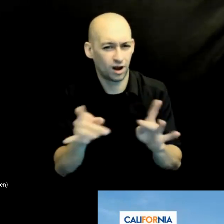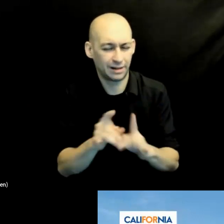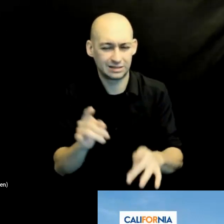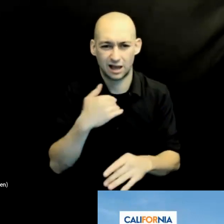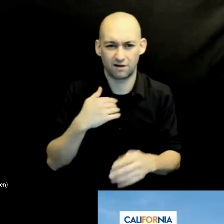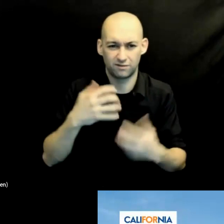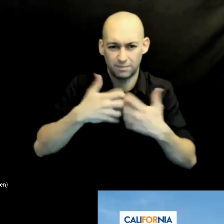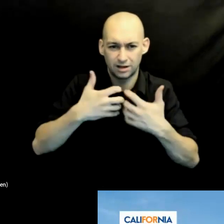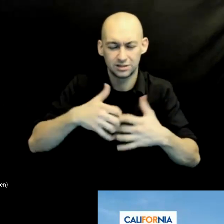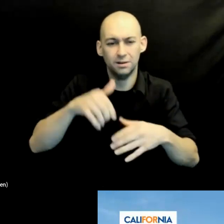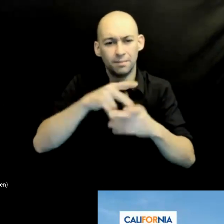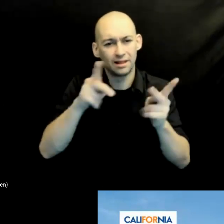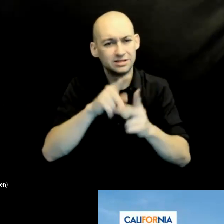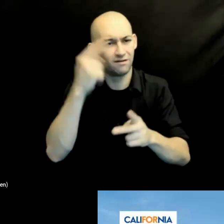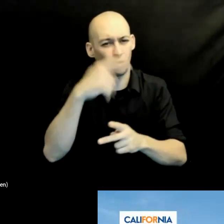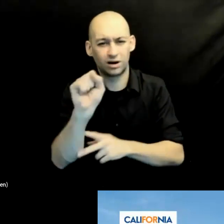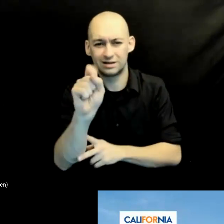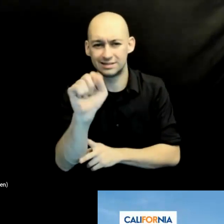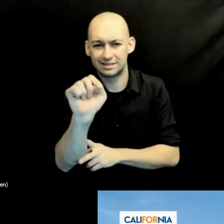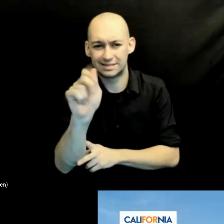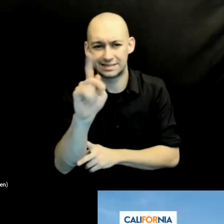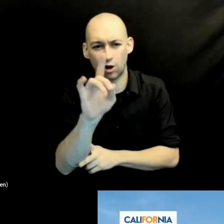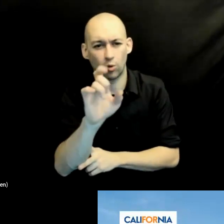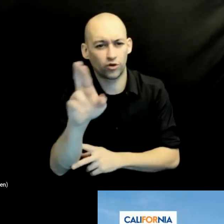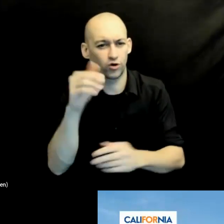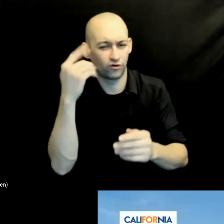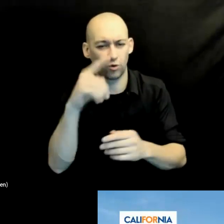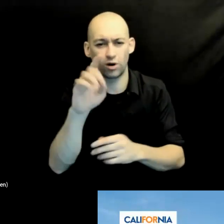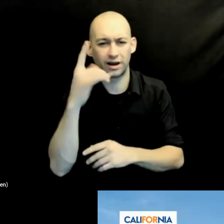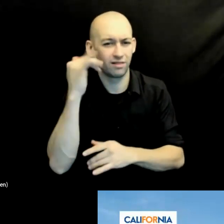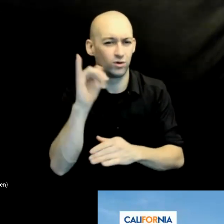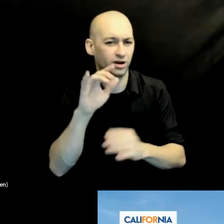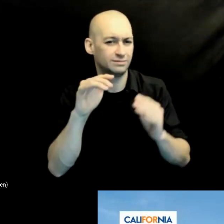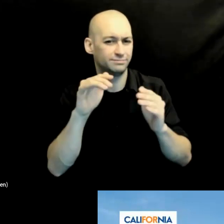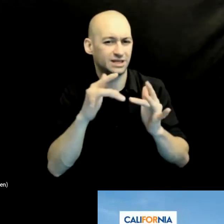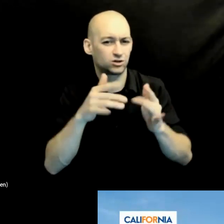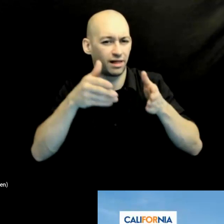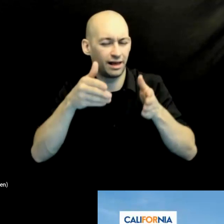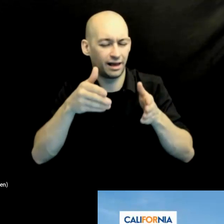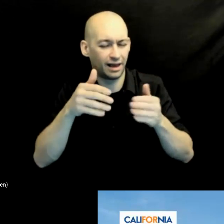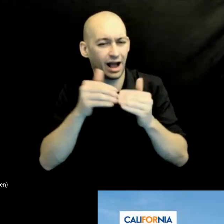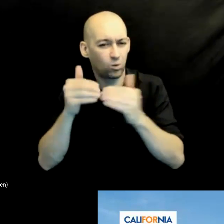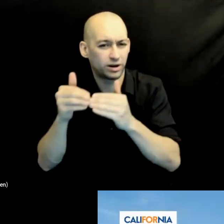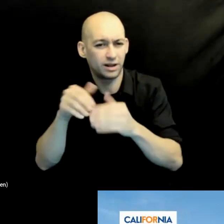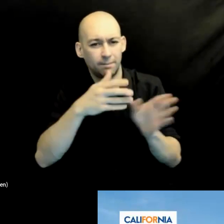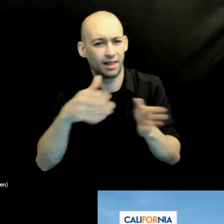place for stakeholders in the California Digital Equity Plan and the Raise the Bar initiative?